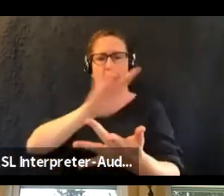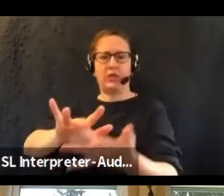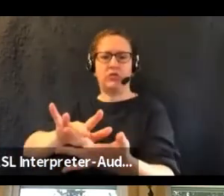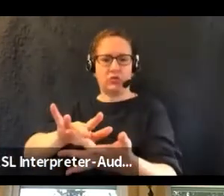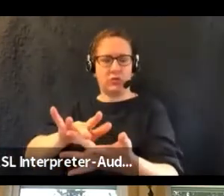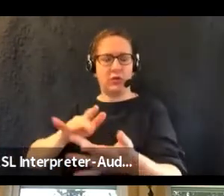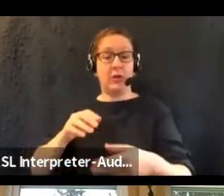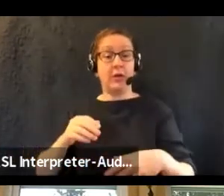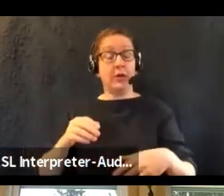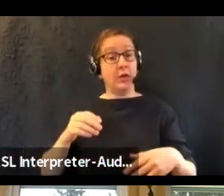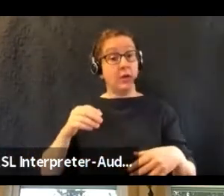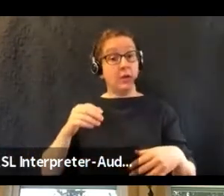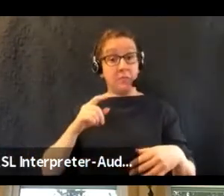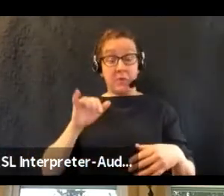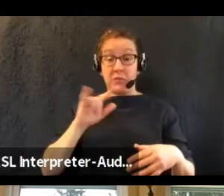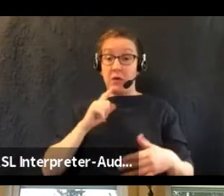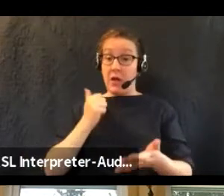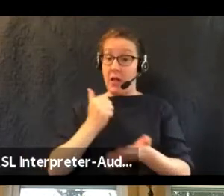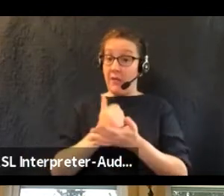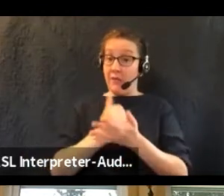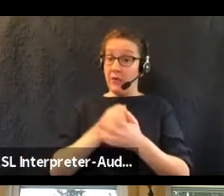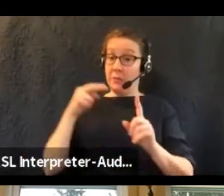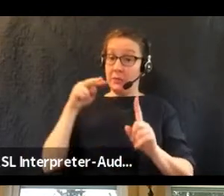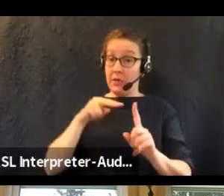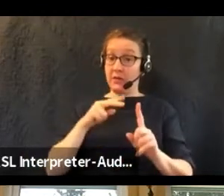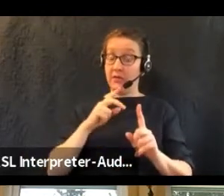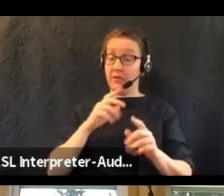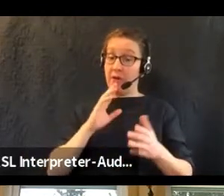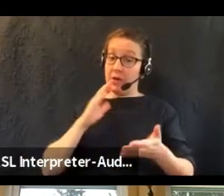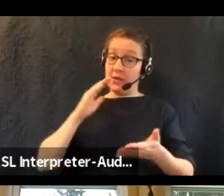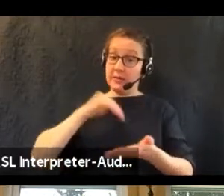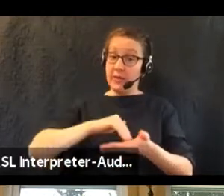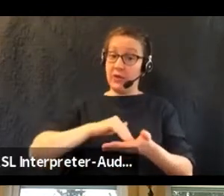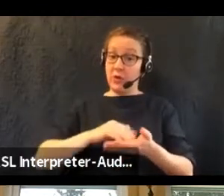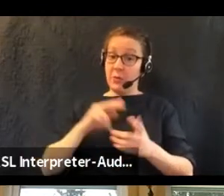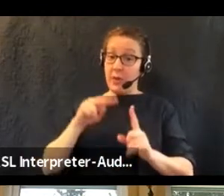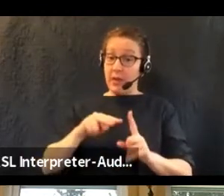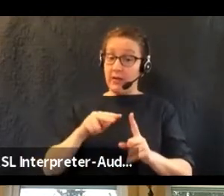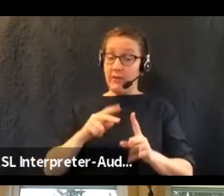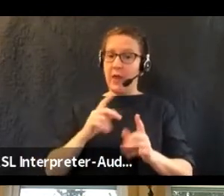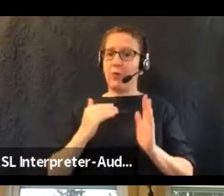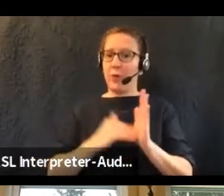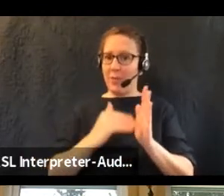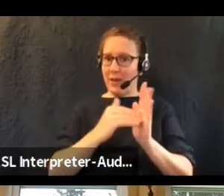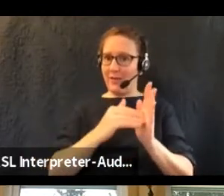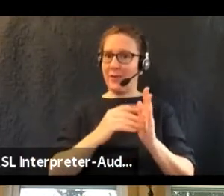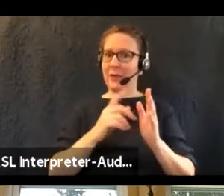perspective, an essential perspective, and one that has repeatedly proven to be true,